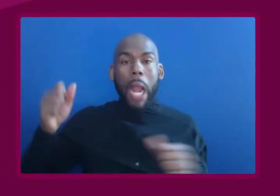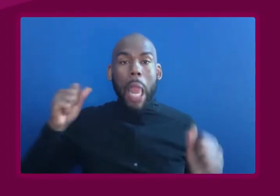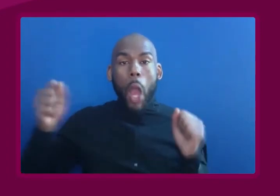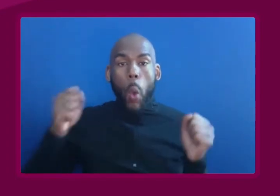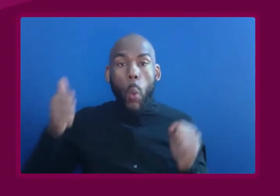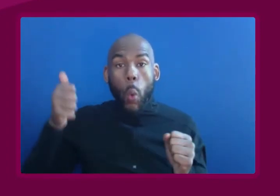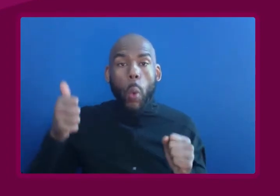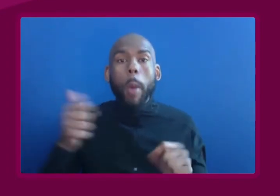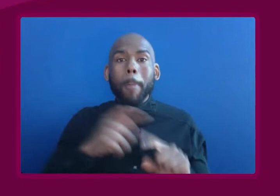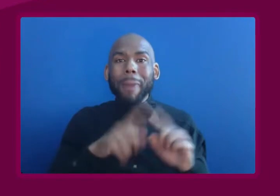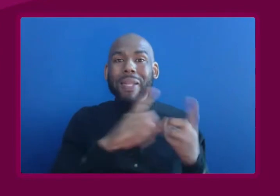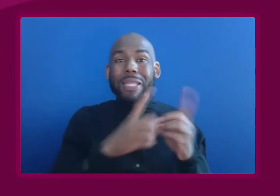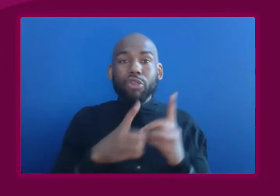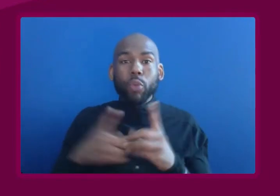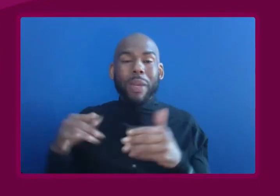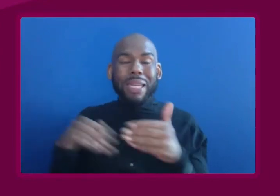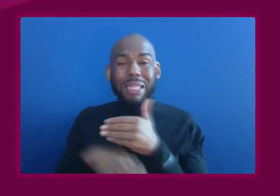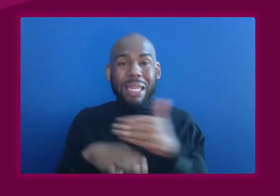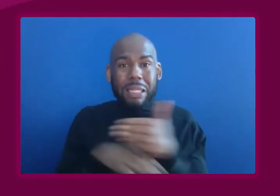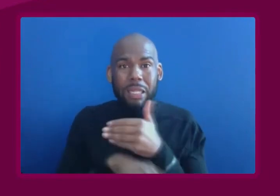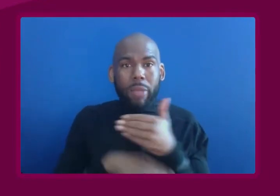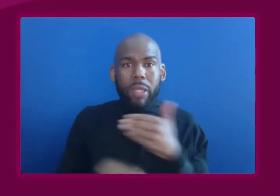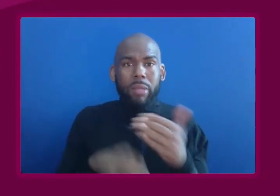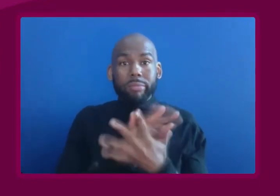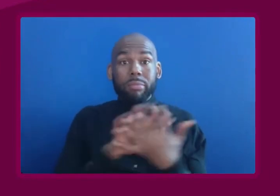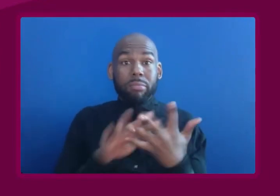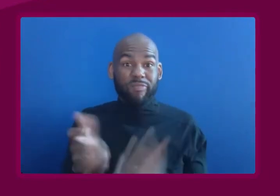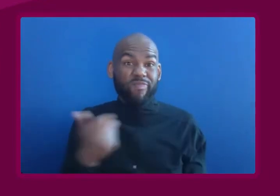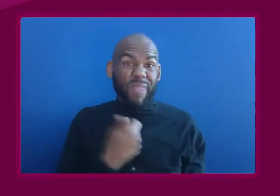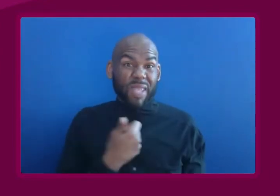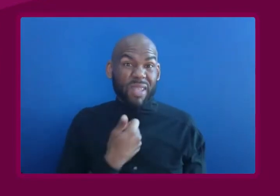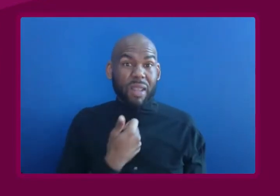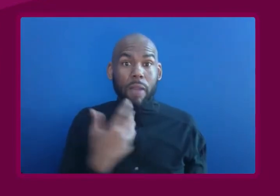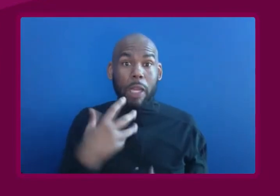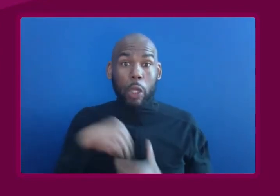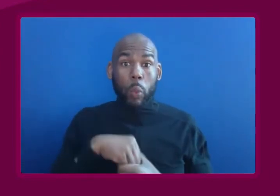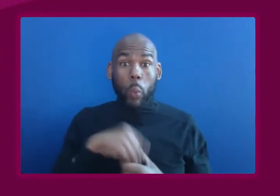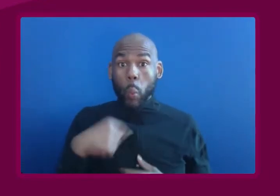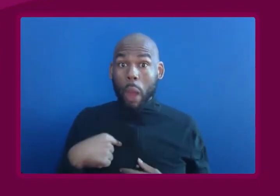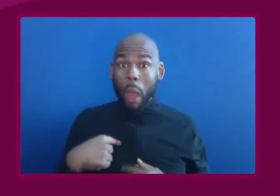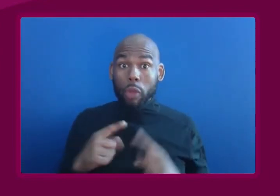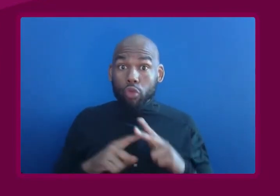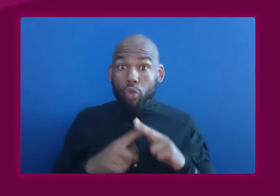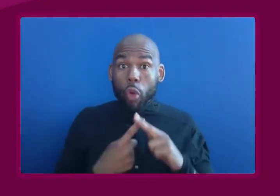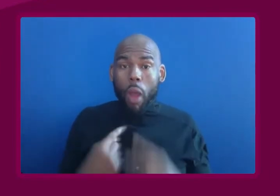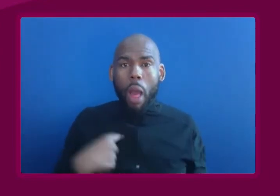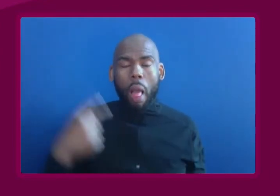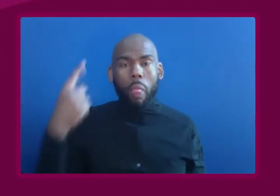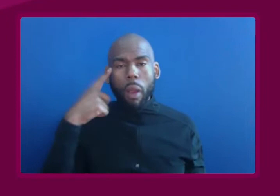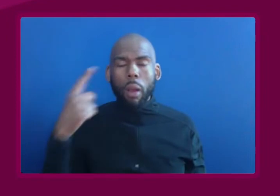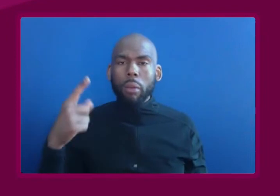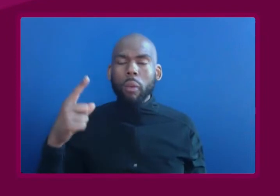When we think digital accessibility, myself included when I first start, I was thinking the extremes.